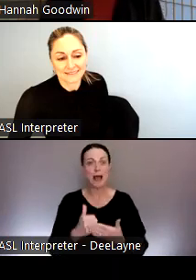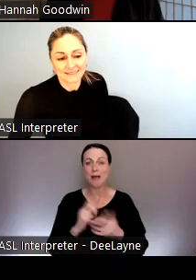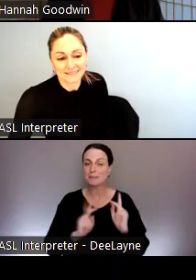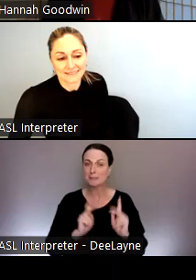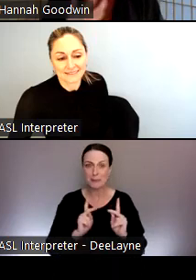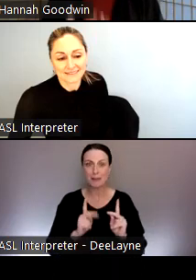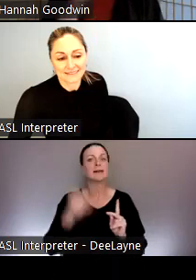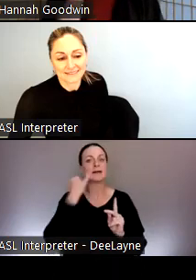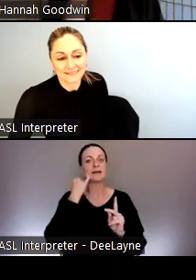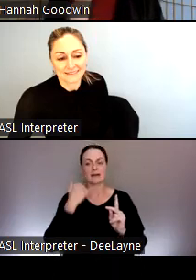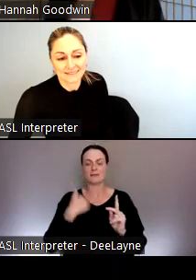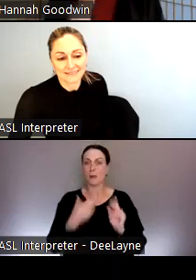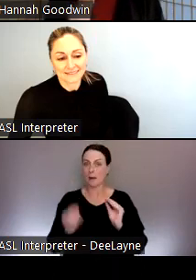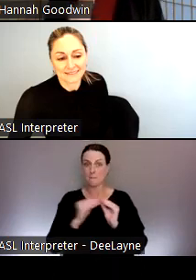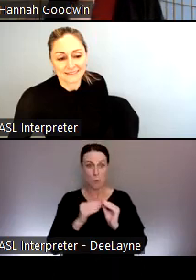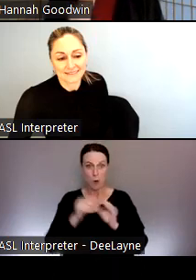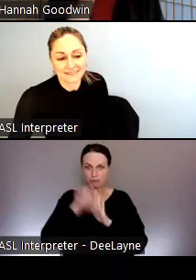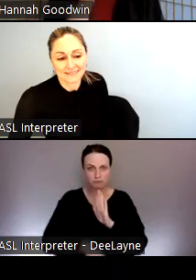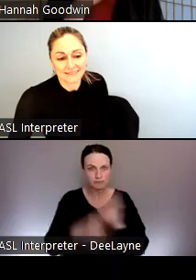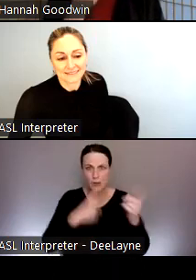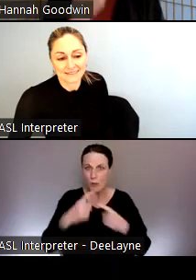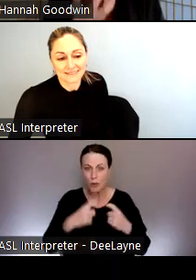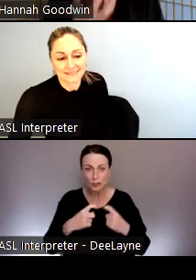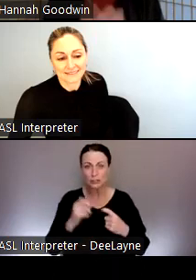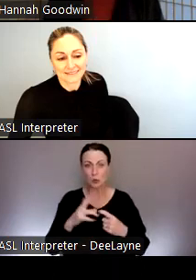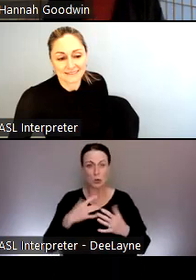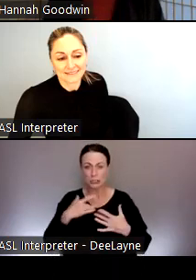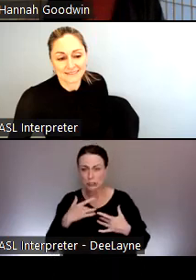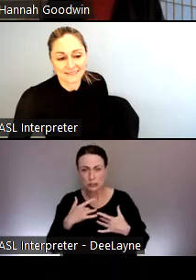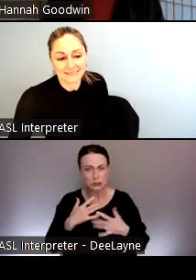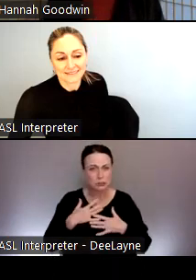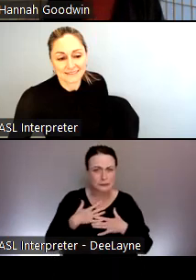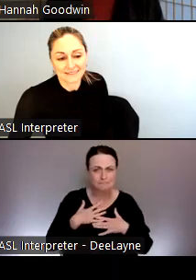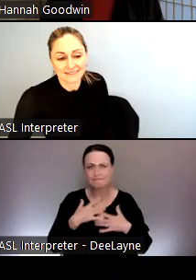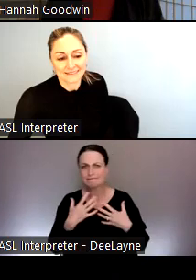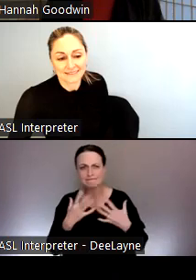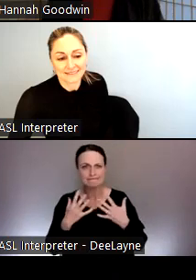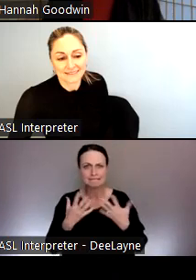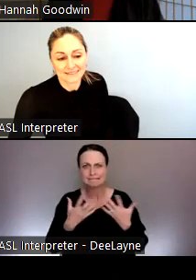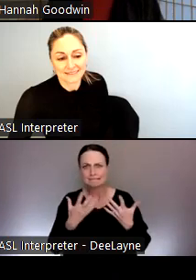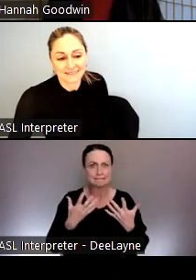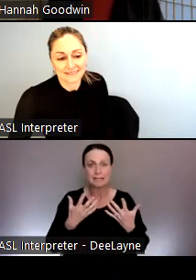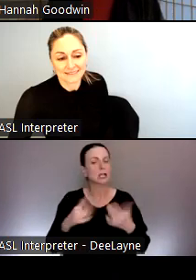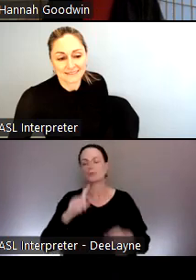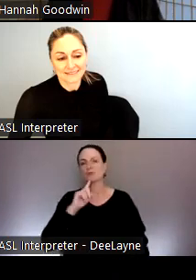if you have more questions about that or you have a concern. This really isn't intended